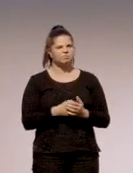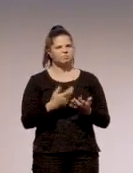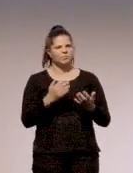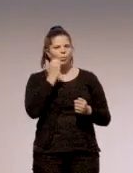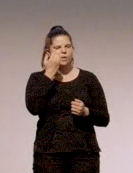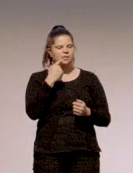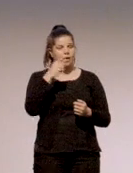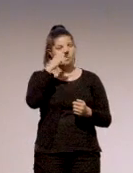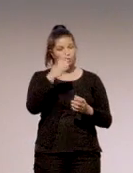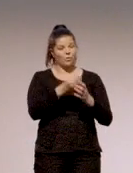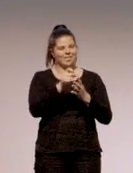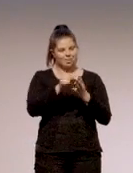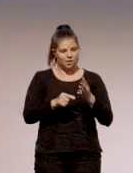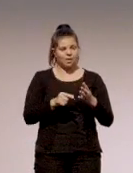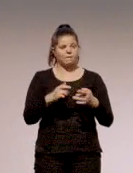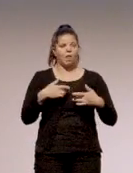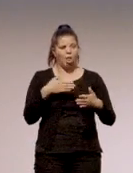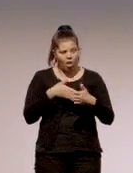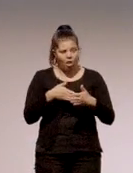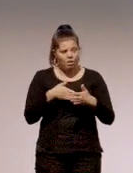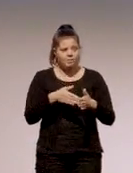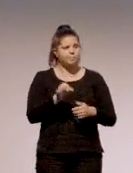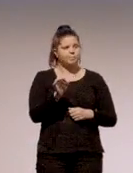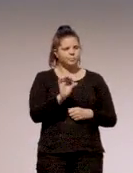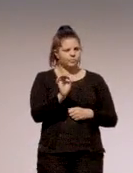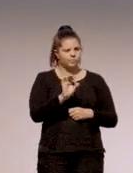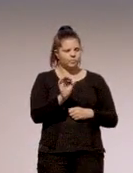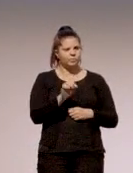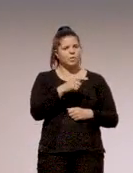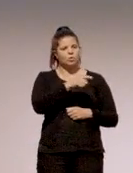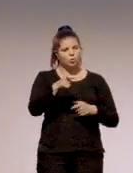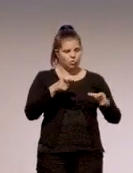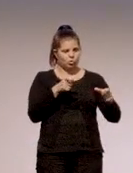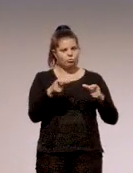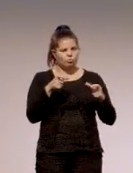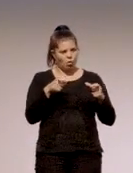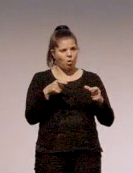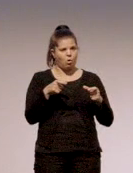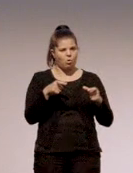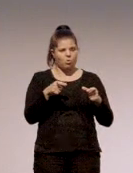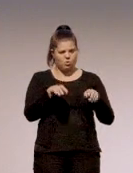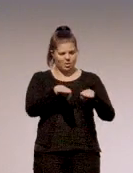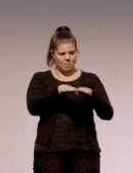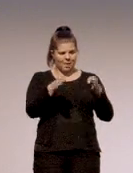in everything that they do in their life, but actually when you're controlling the platforms they need to access, we could be holding them back.